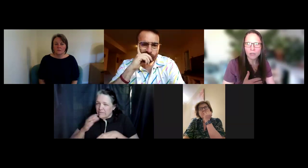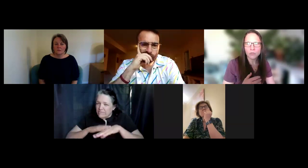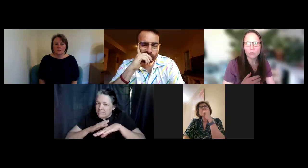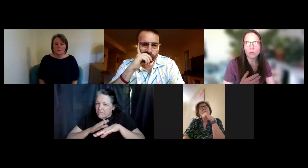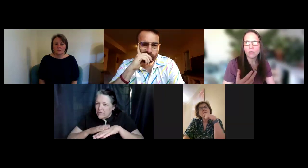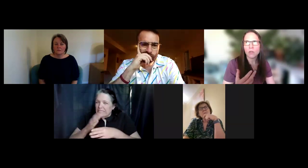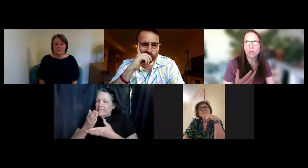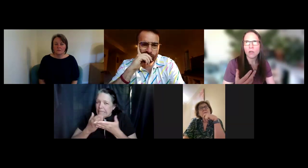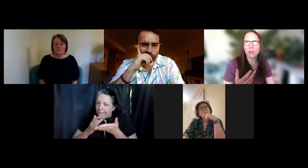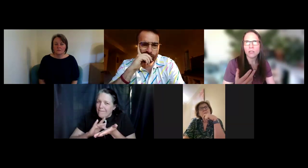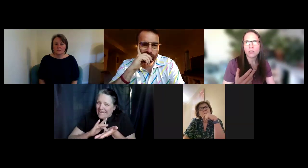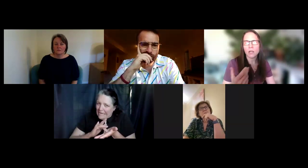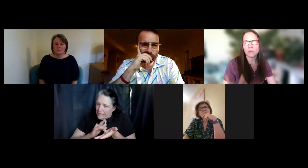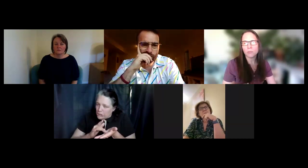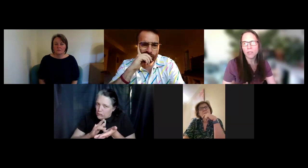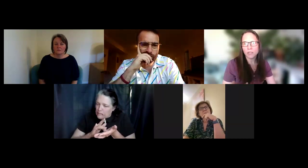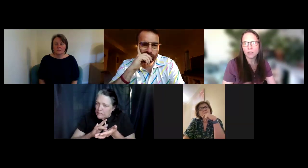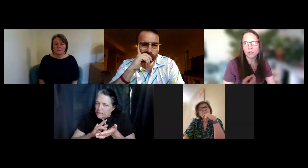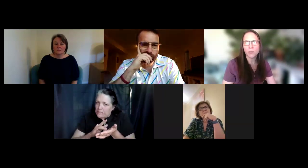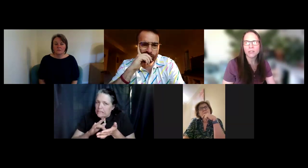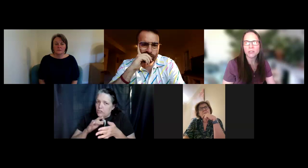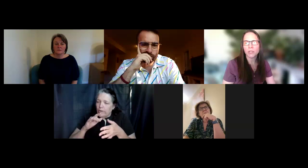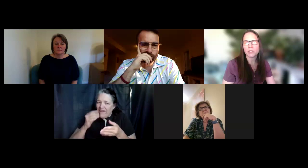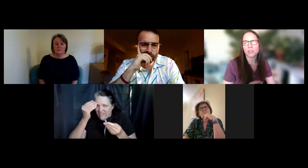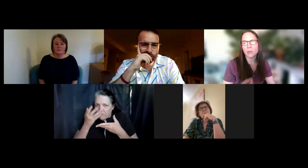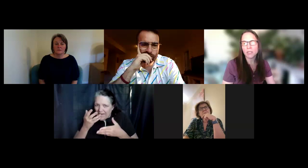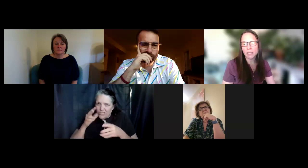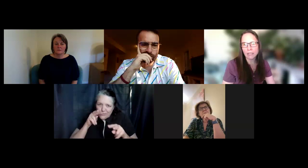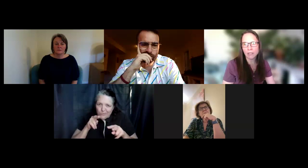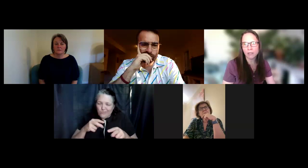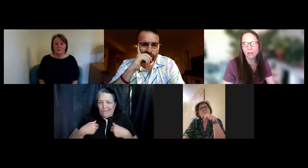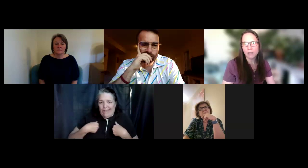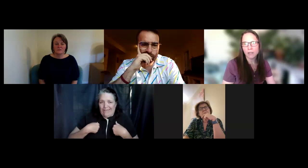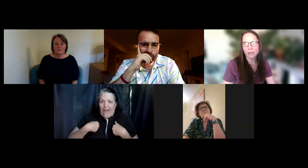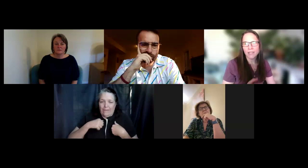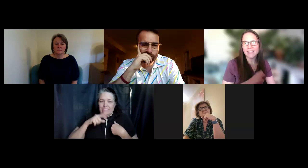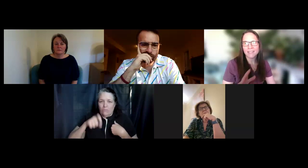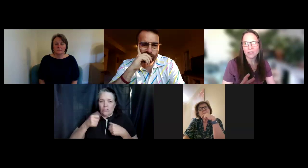So it is not recommended, if at all possible, I should not be taking NSAIDs.